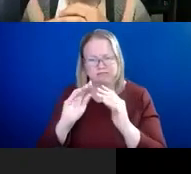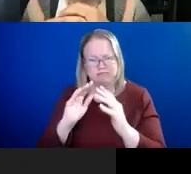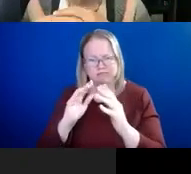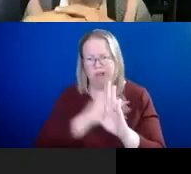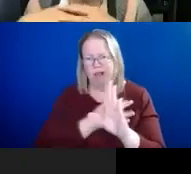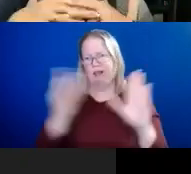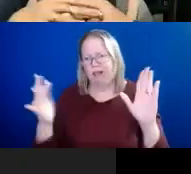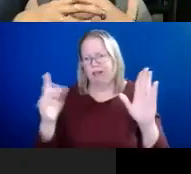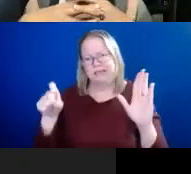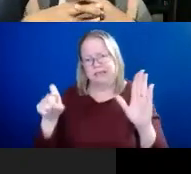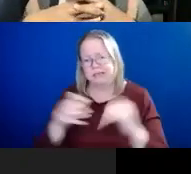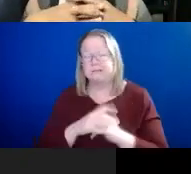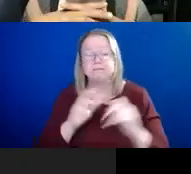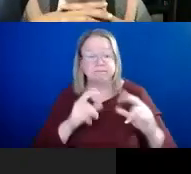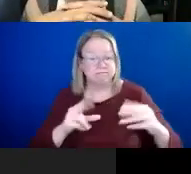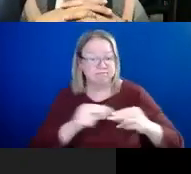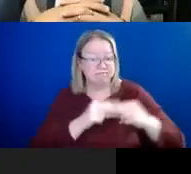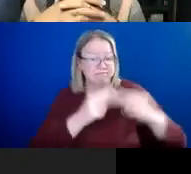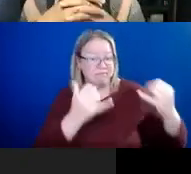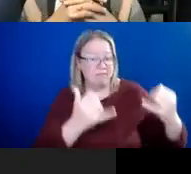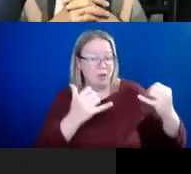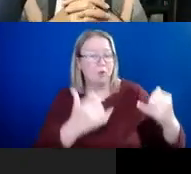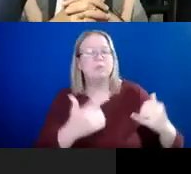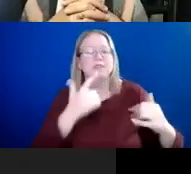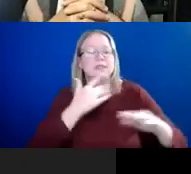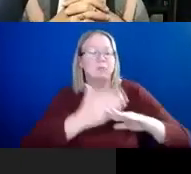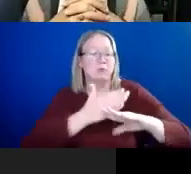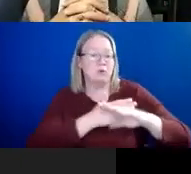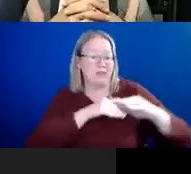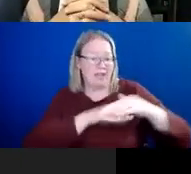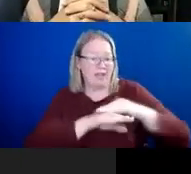13:18:34 I have a slight up right now that says improving access at AERA.